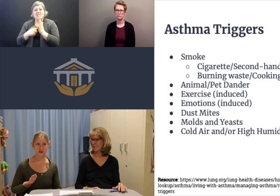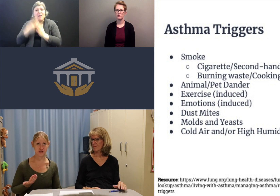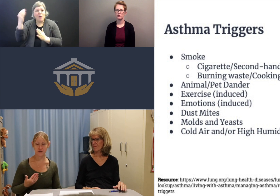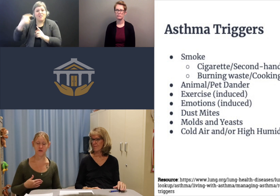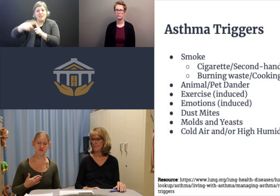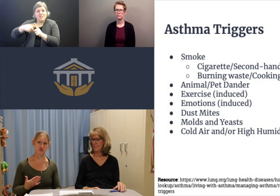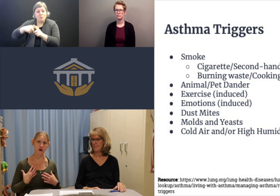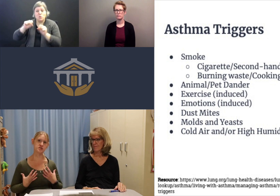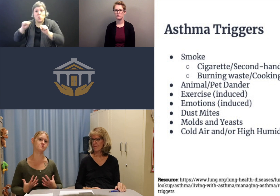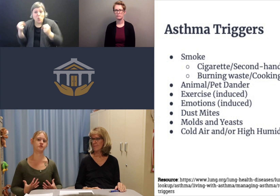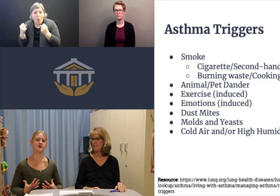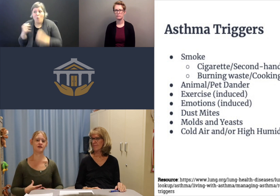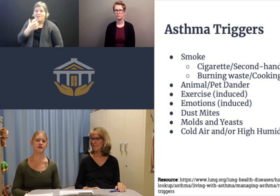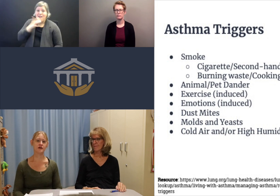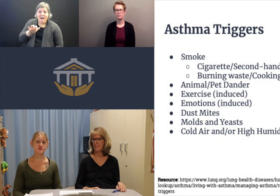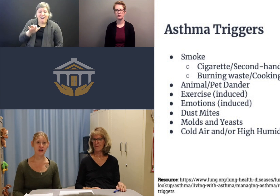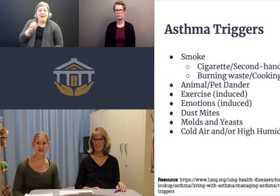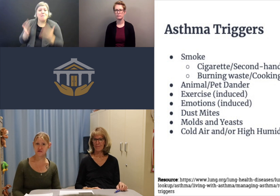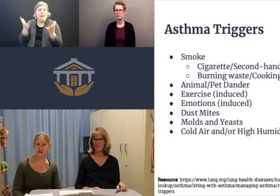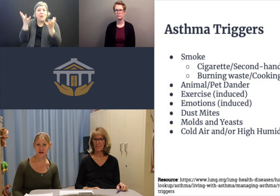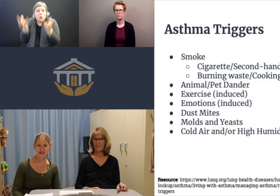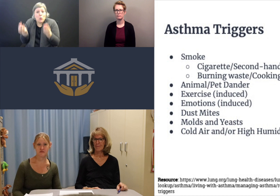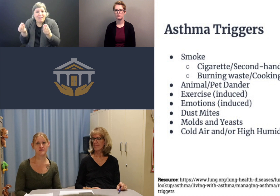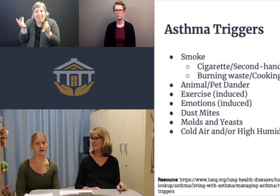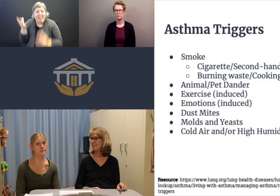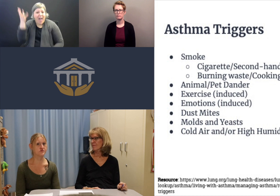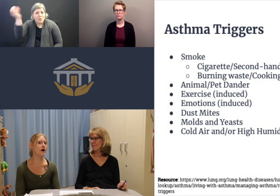in general, it's just hard to breathe so that can trigger an asthma flare up as well.